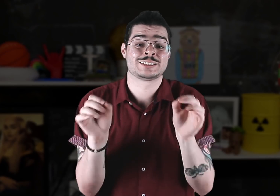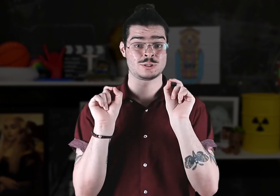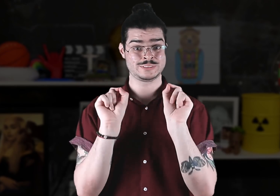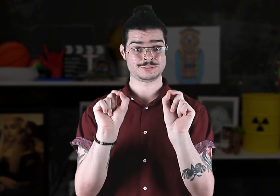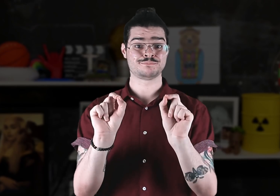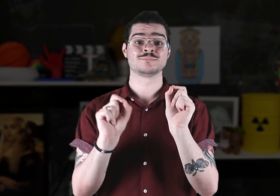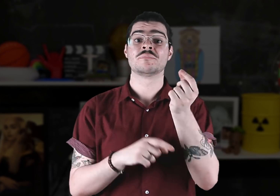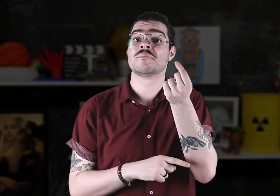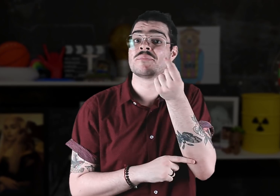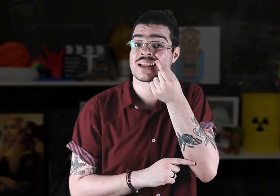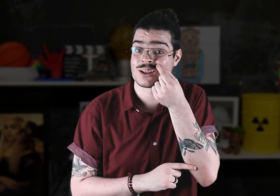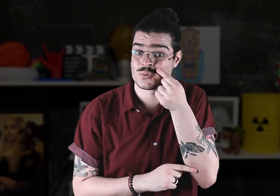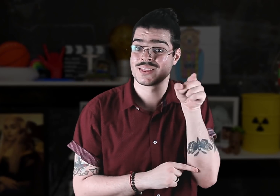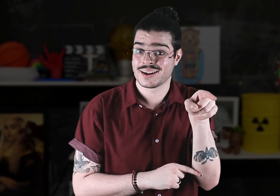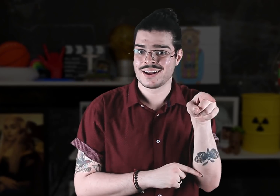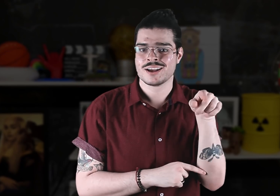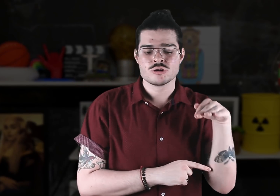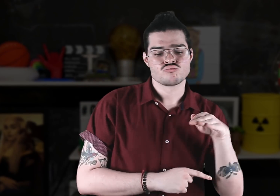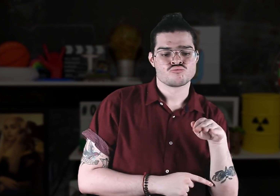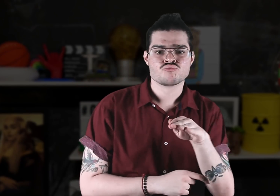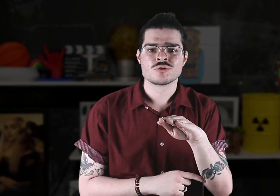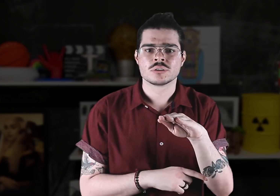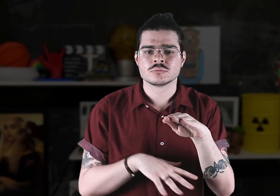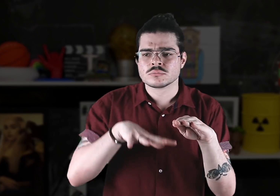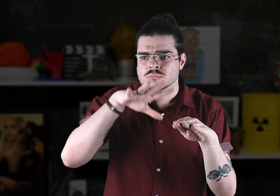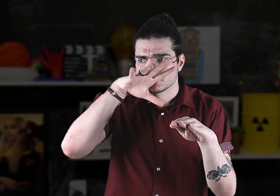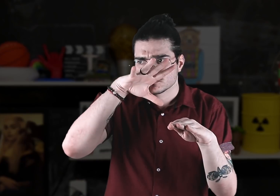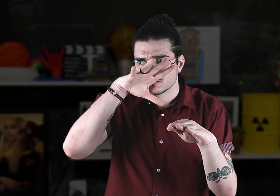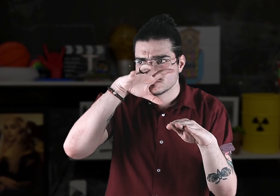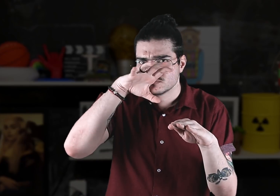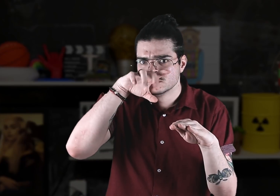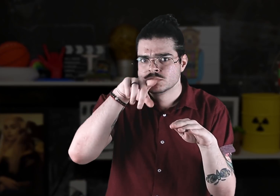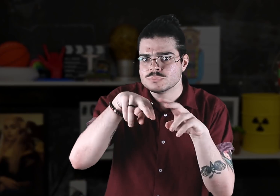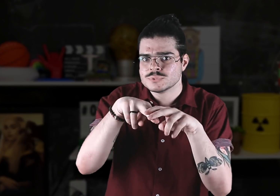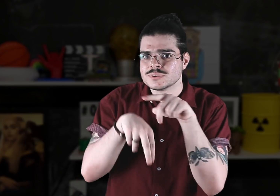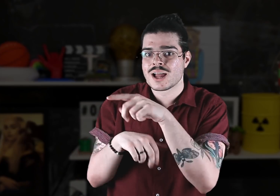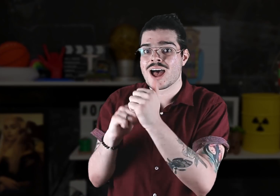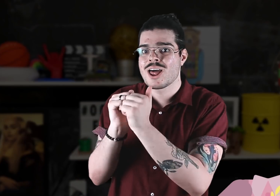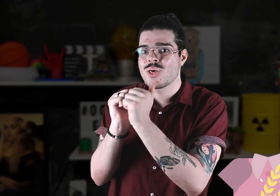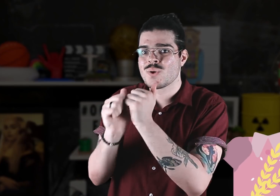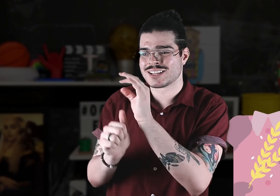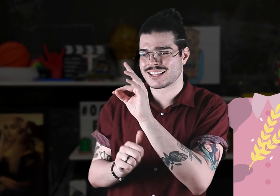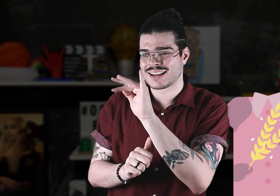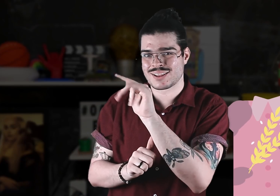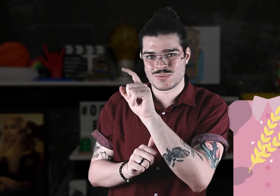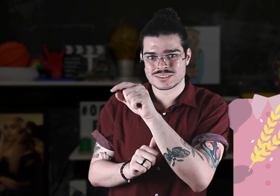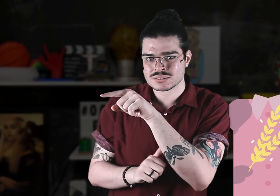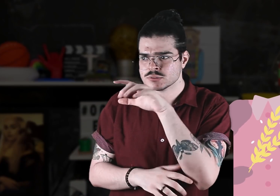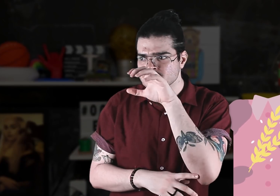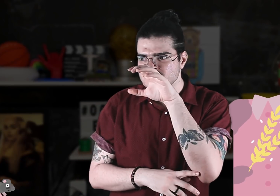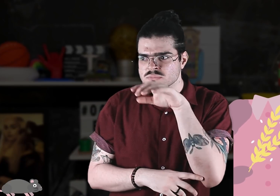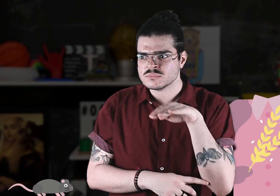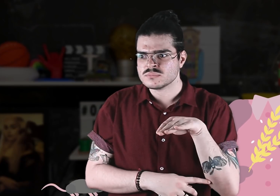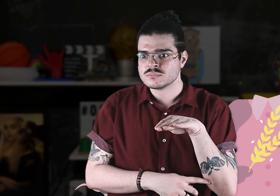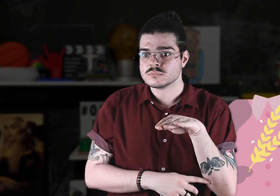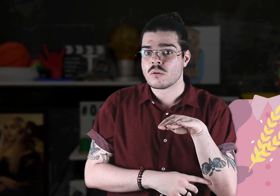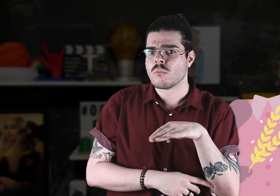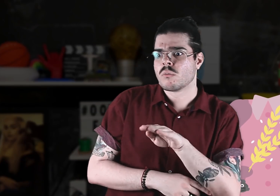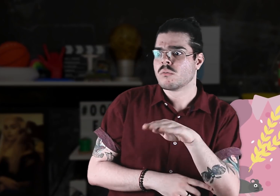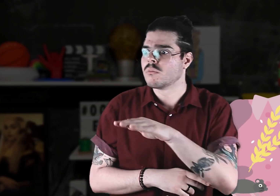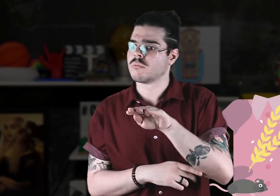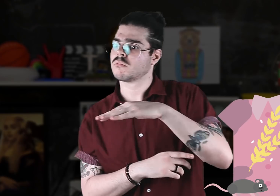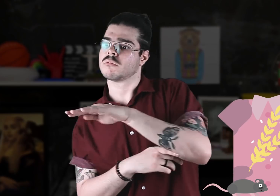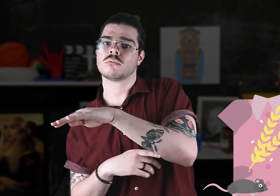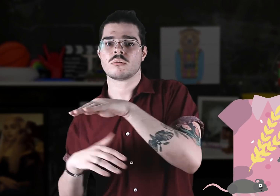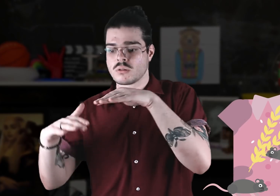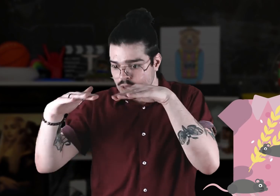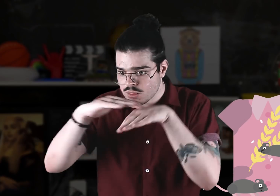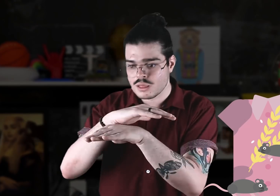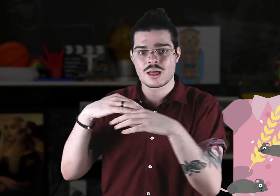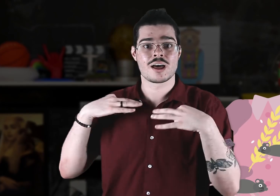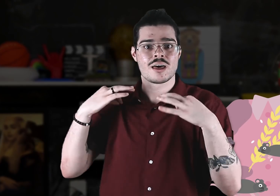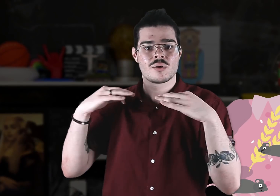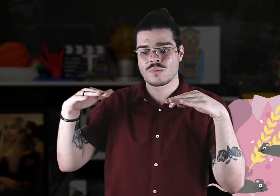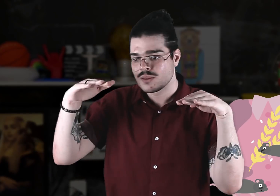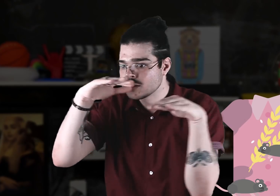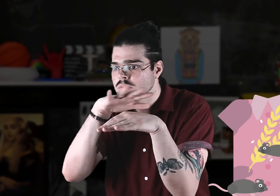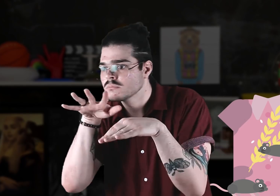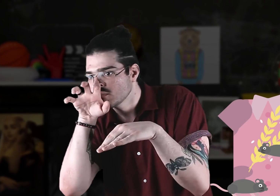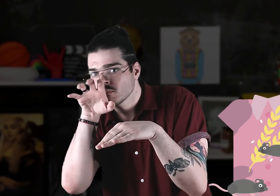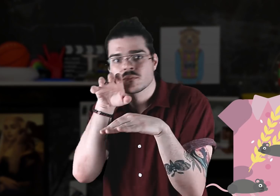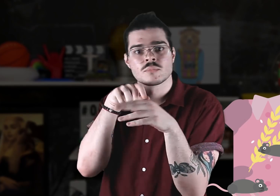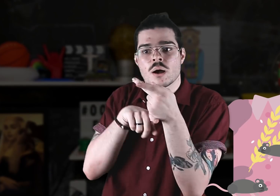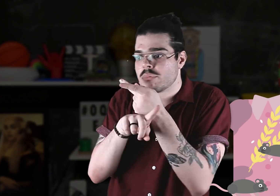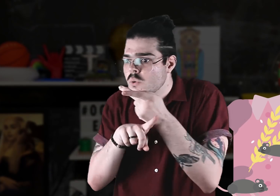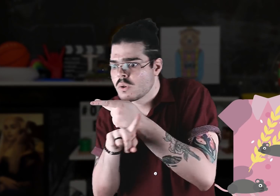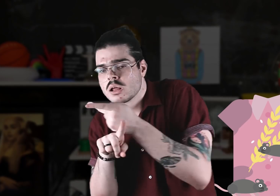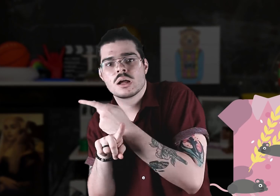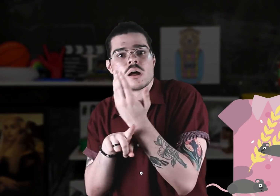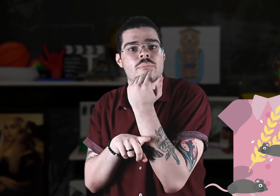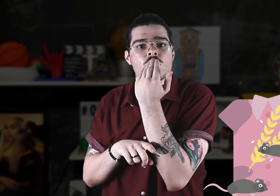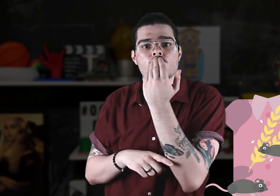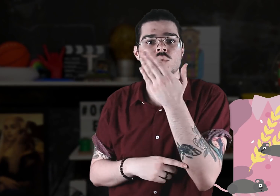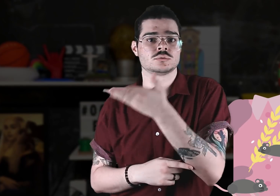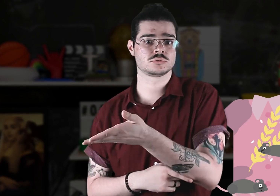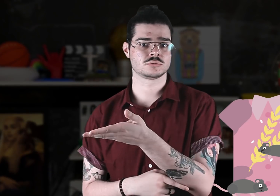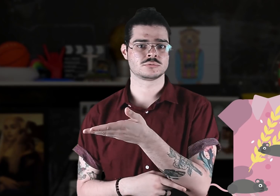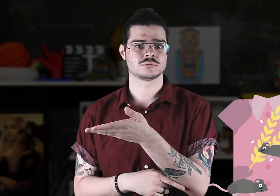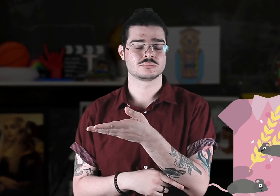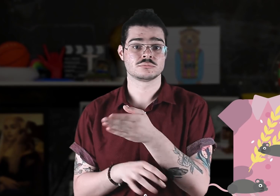that the rats were attracted by the smell of wheat grains and a dirty shirt in search of food.